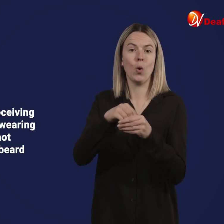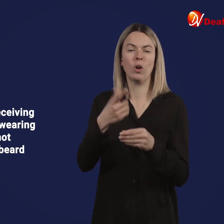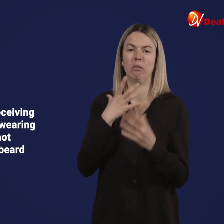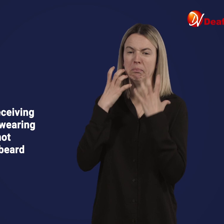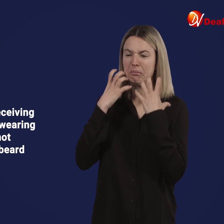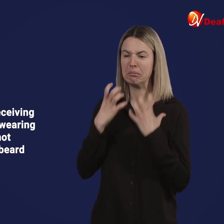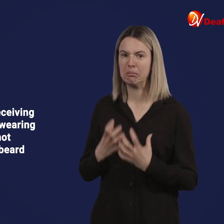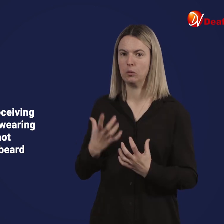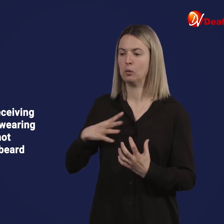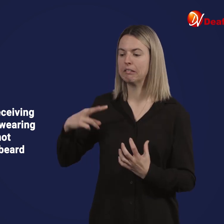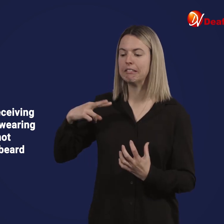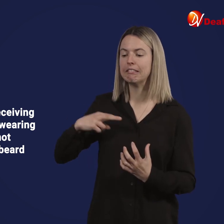If required or authorised by law.